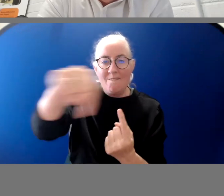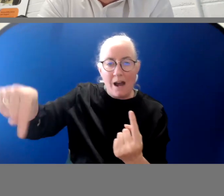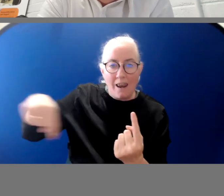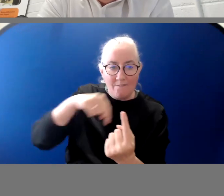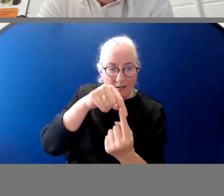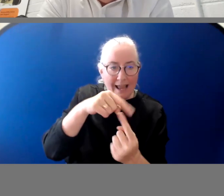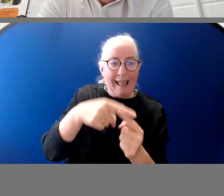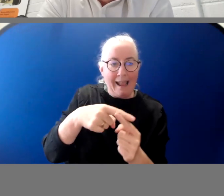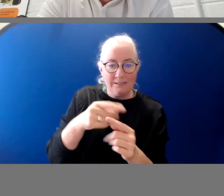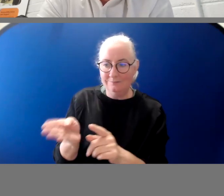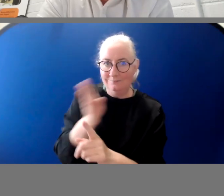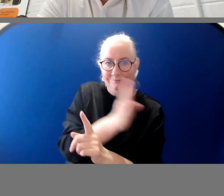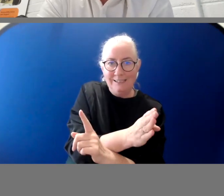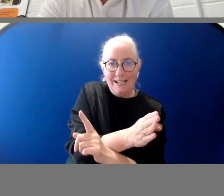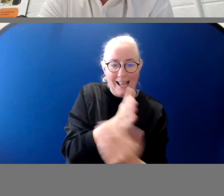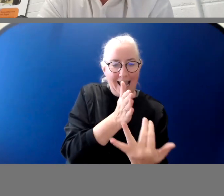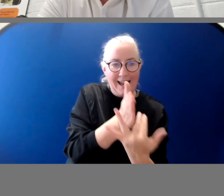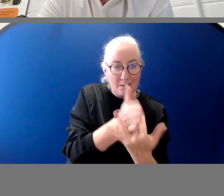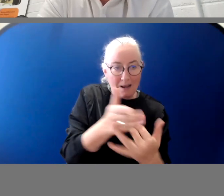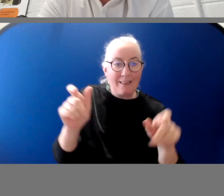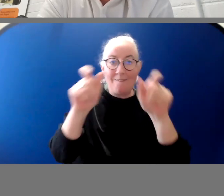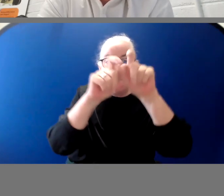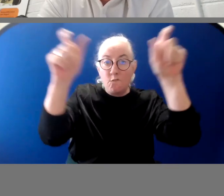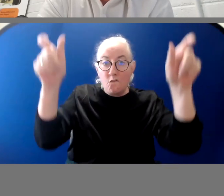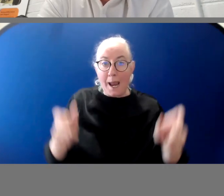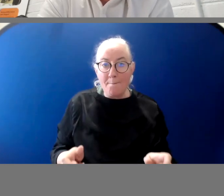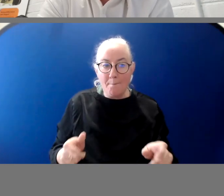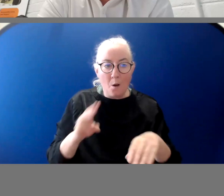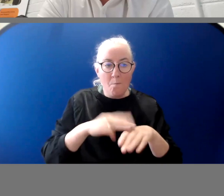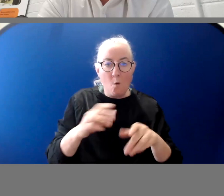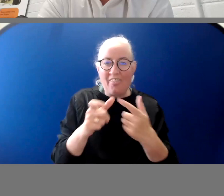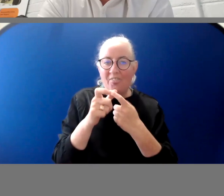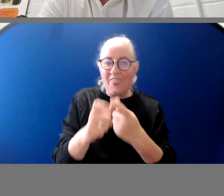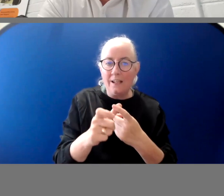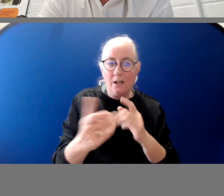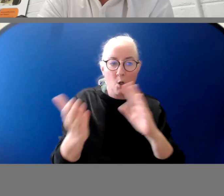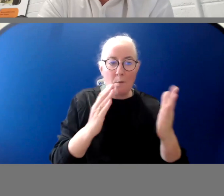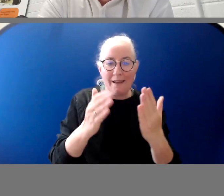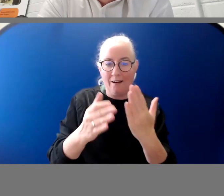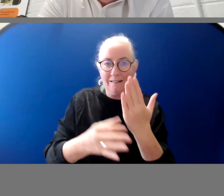door and the framing of the glasses is thicker than the than the actual glass façade so that will